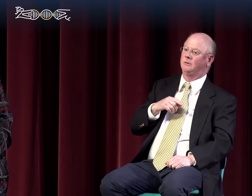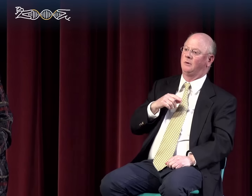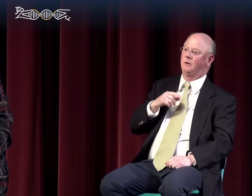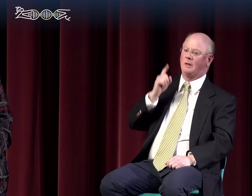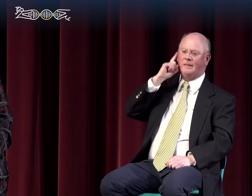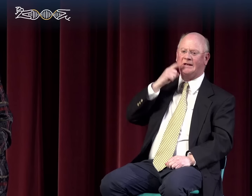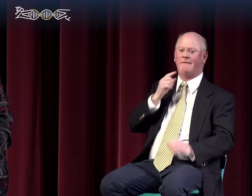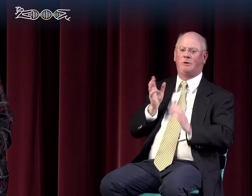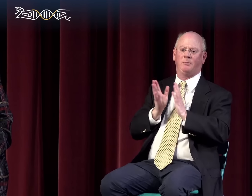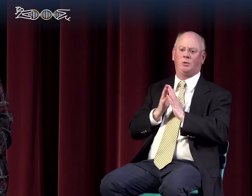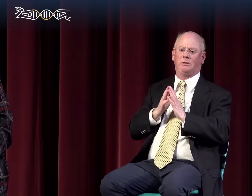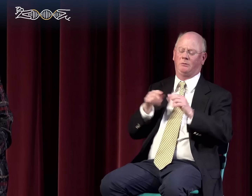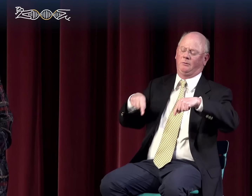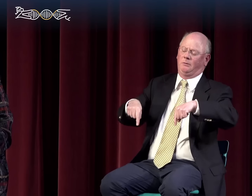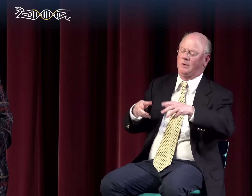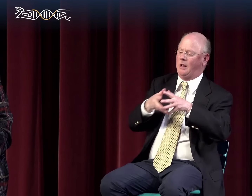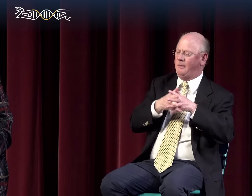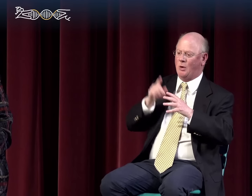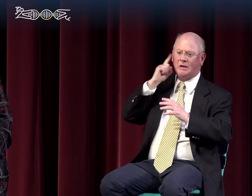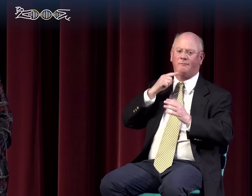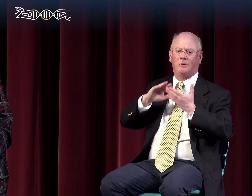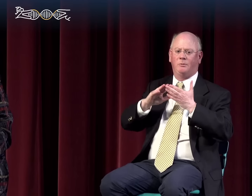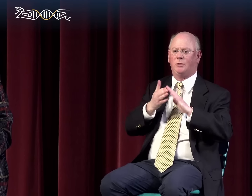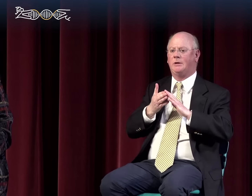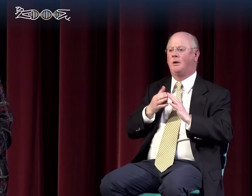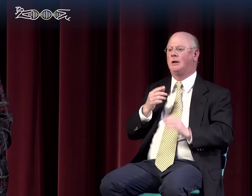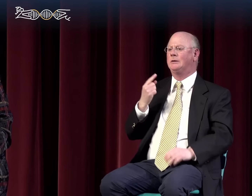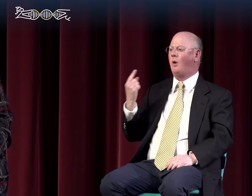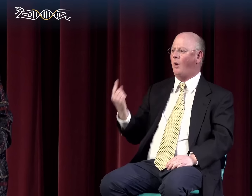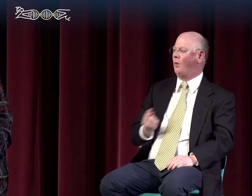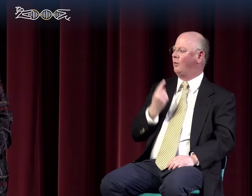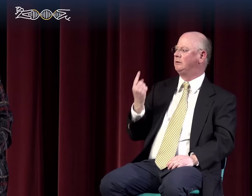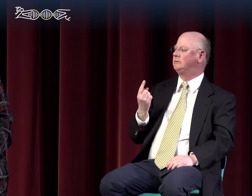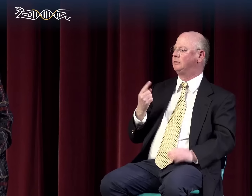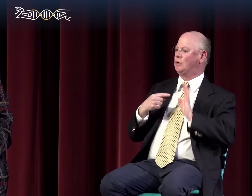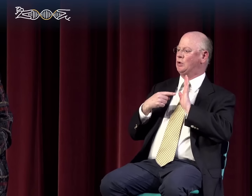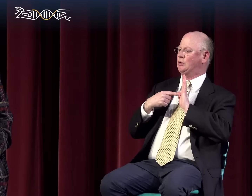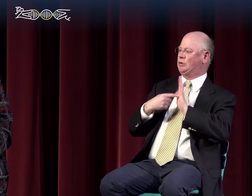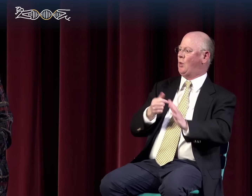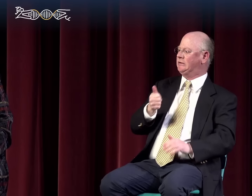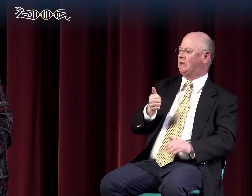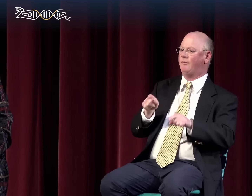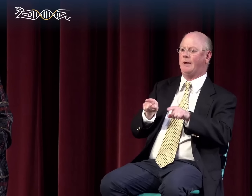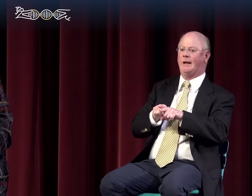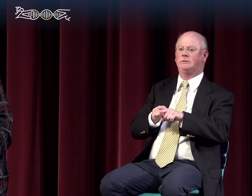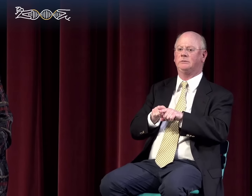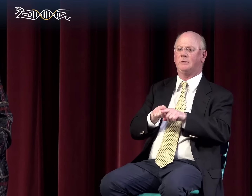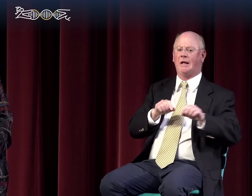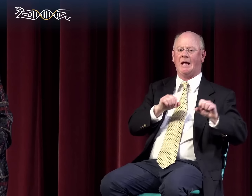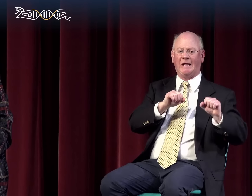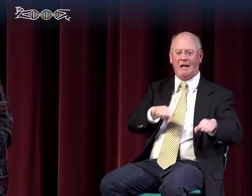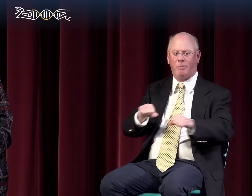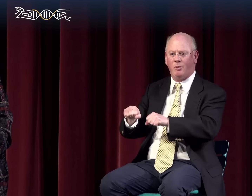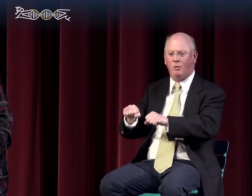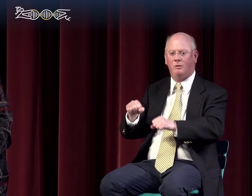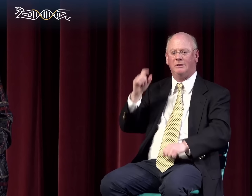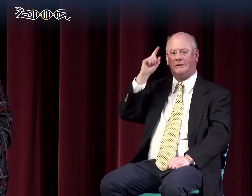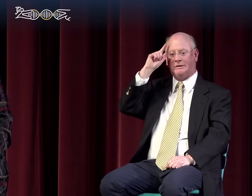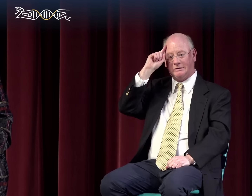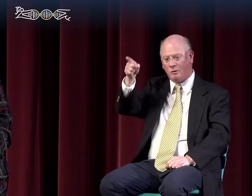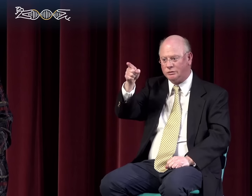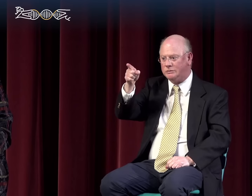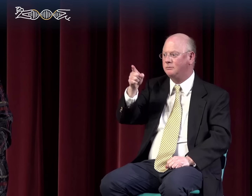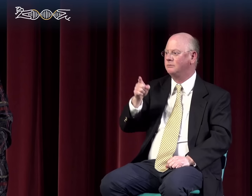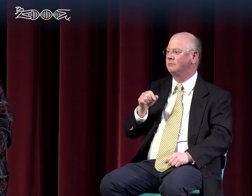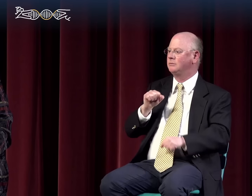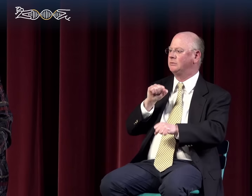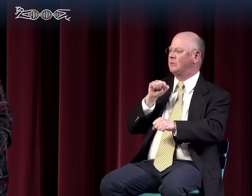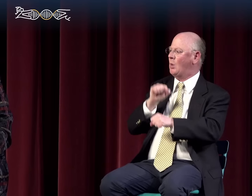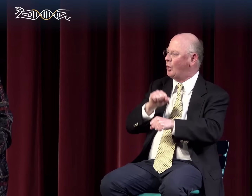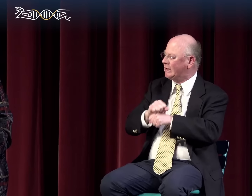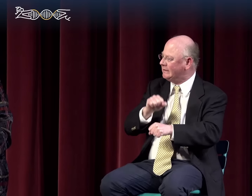But when we look here at the American Deaf community it has shown itself to